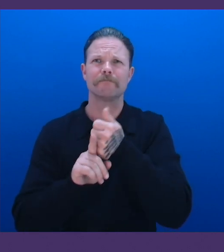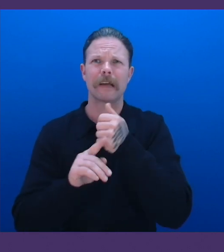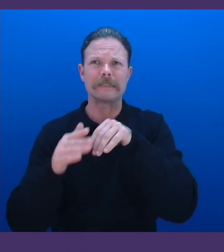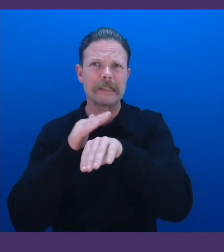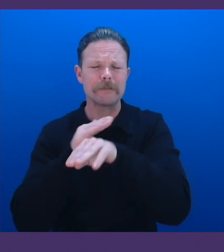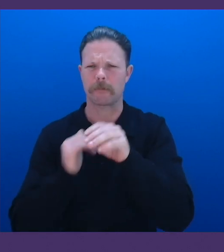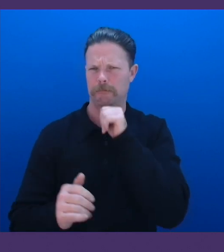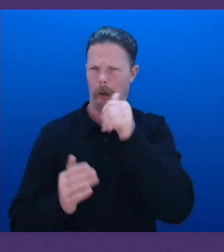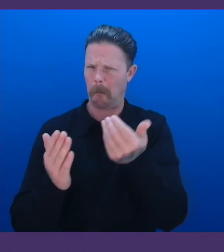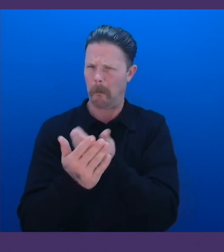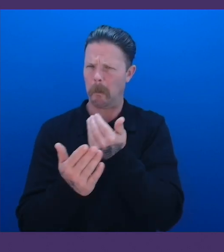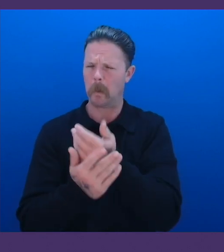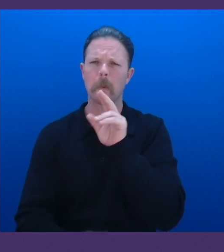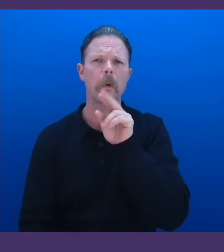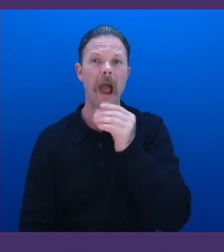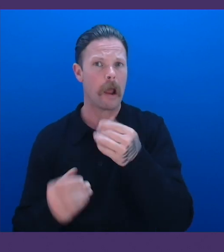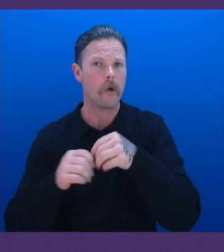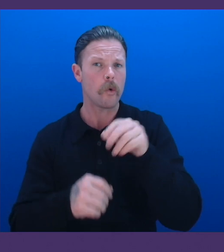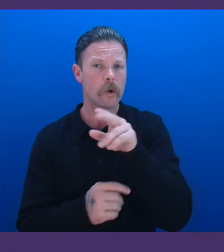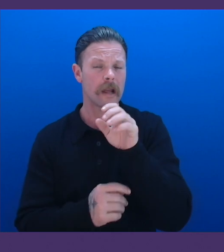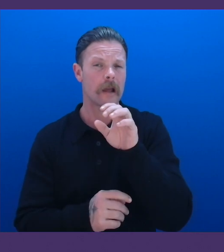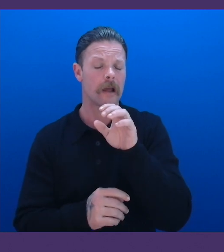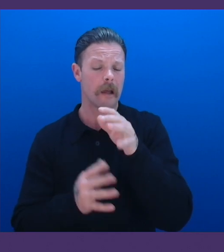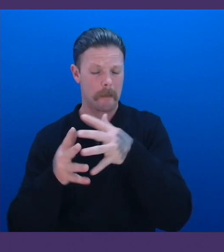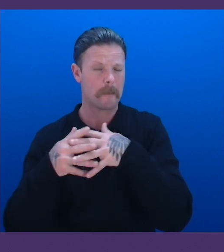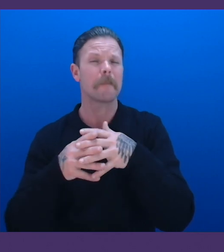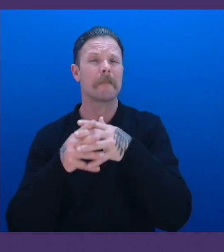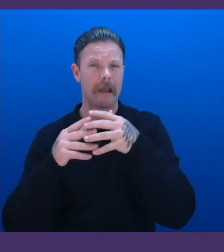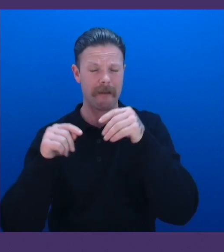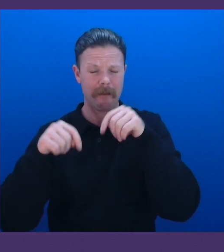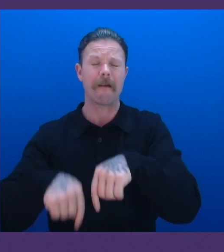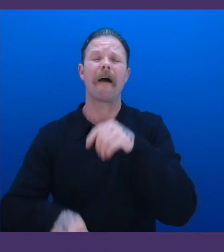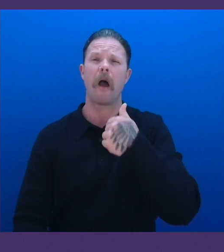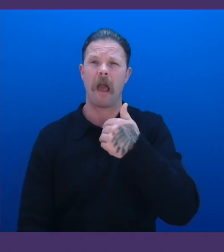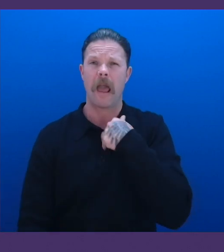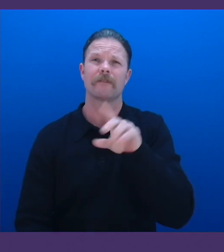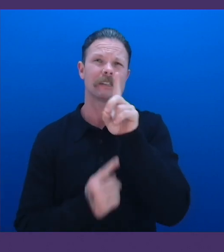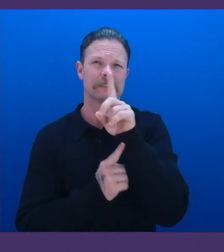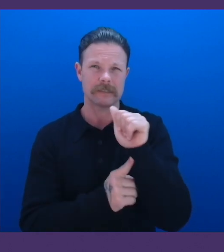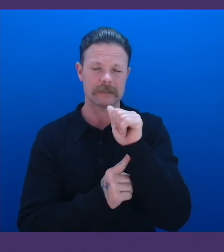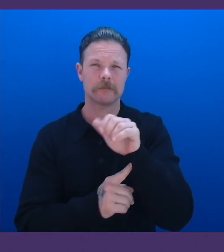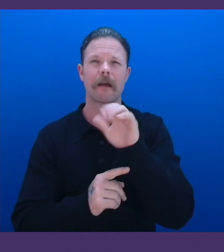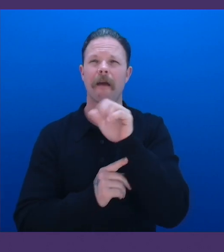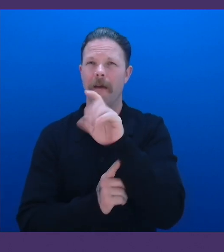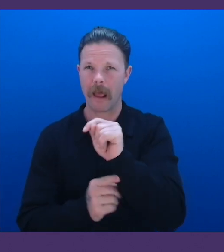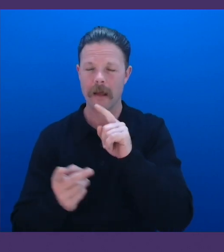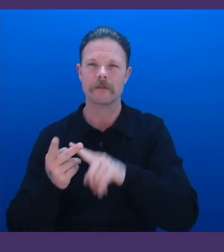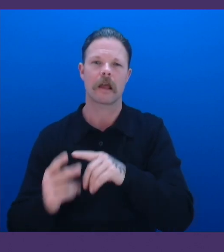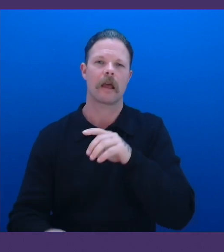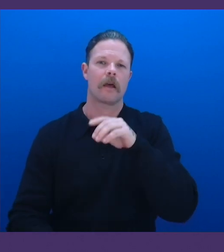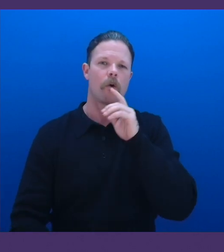Here in the United States, we have the Americans with Disabilities Act and the 21st Century Communications and Video Accessibility Act.